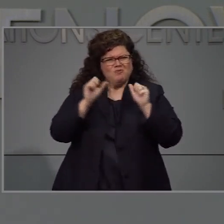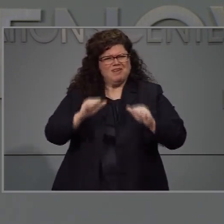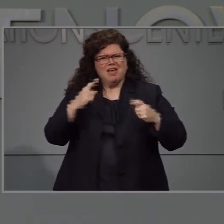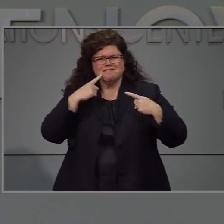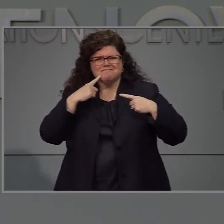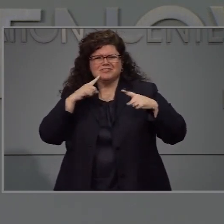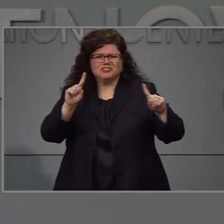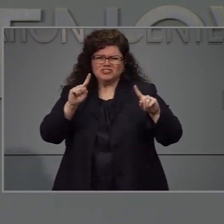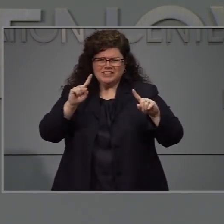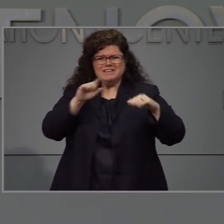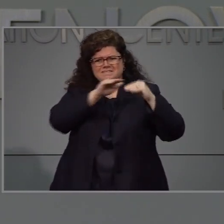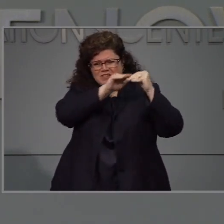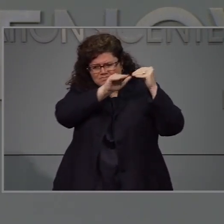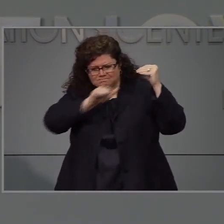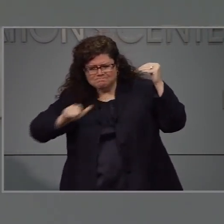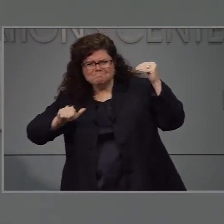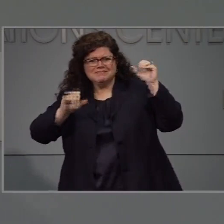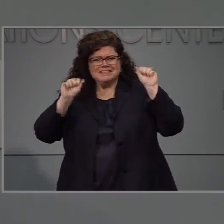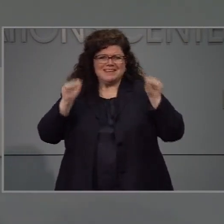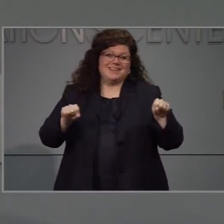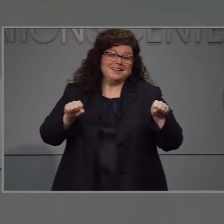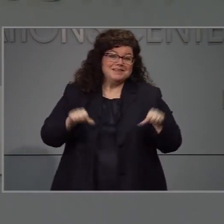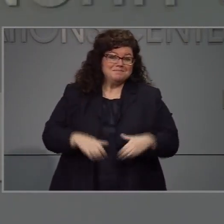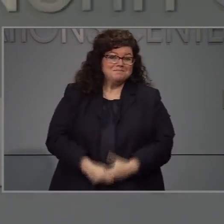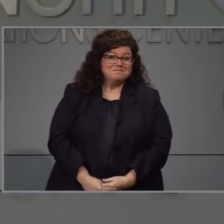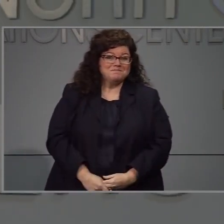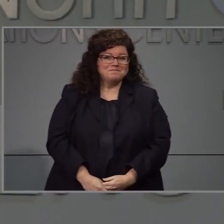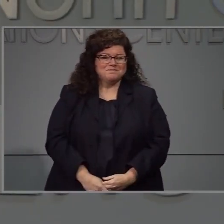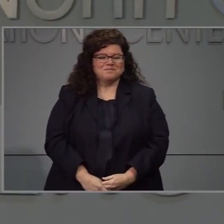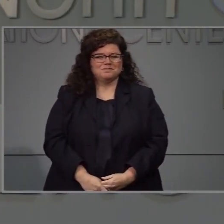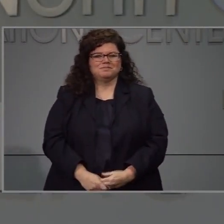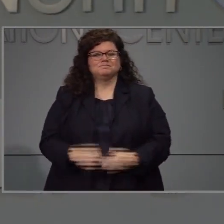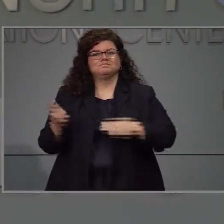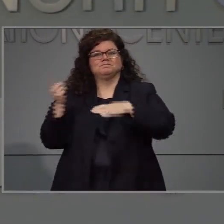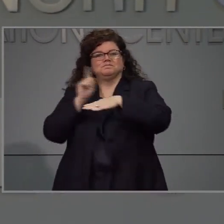ALLOW US NOW WE HAVE TO DO A FACE COVERING WAITING 6 FEET APART AND WASHING HANDS, BUT IF